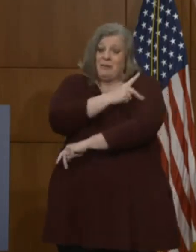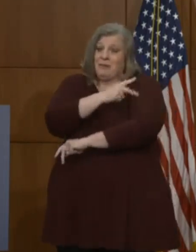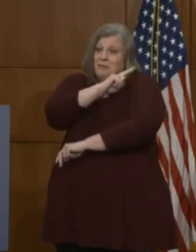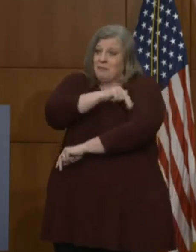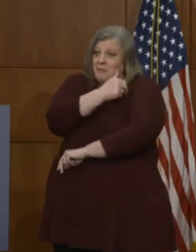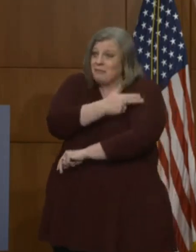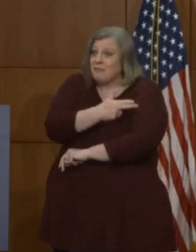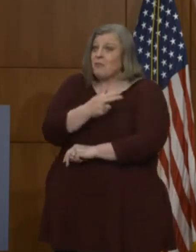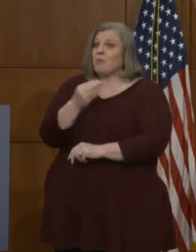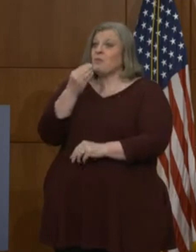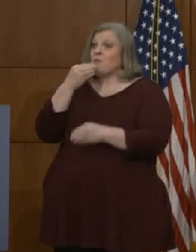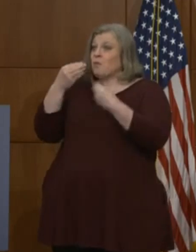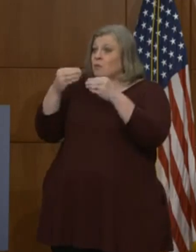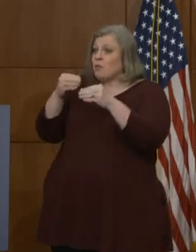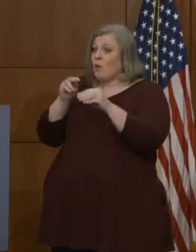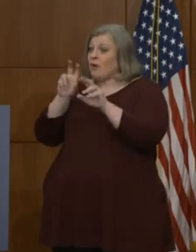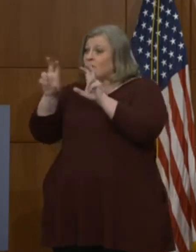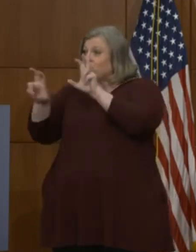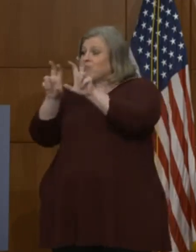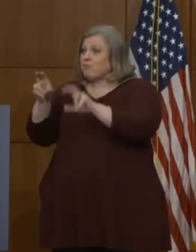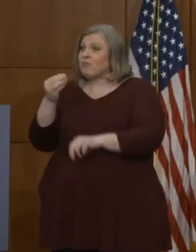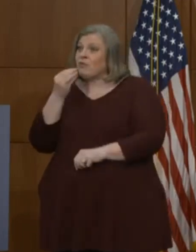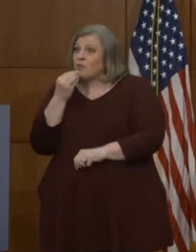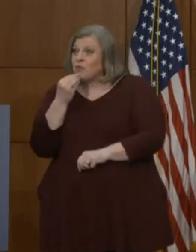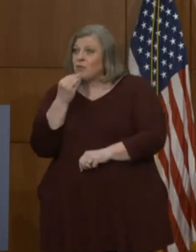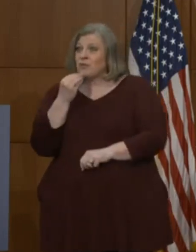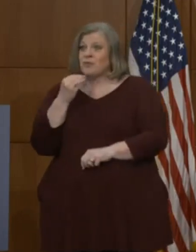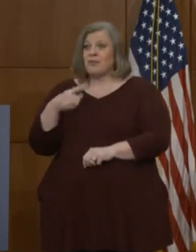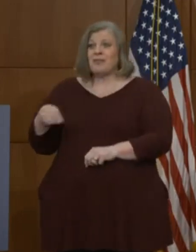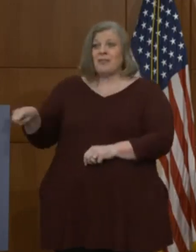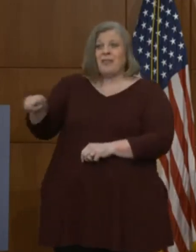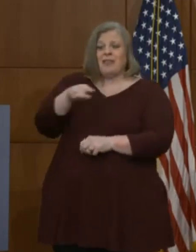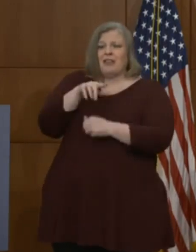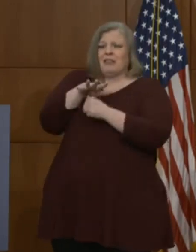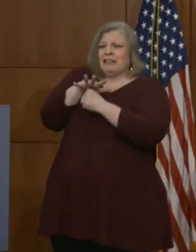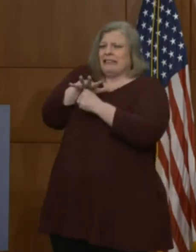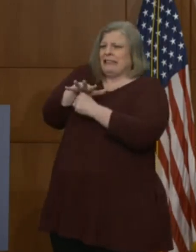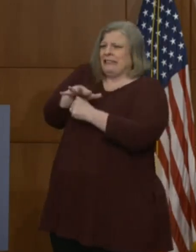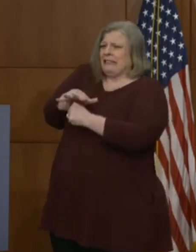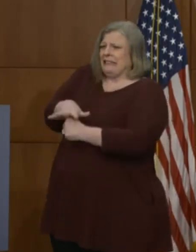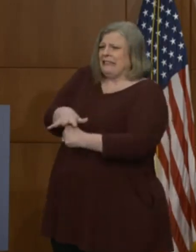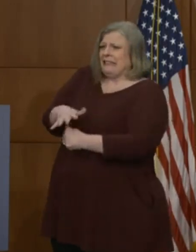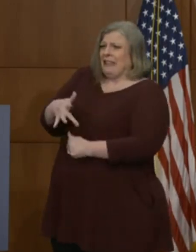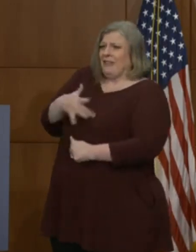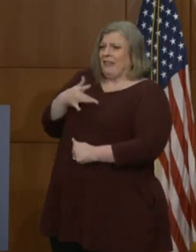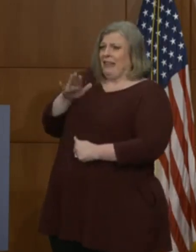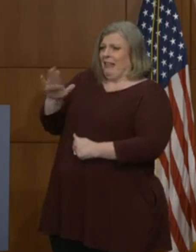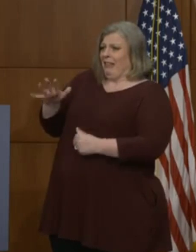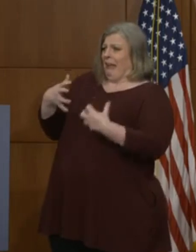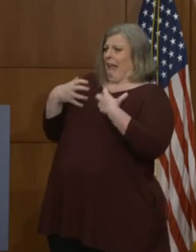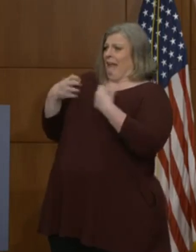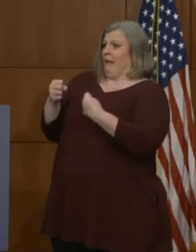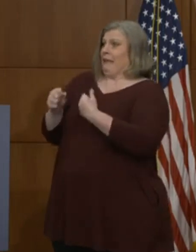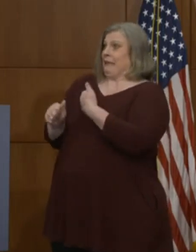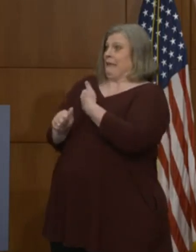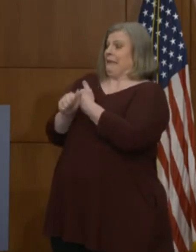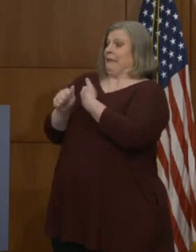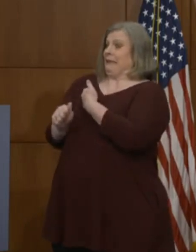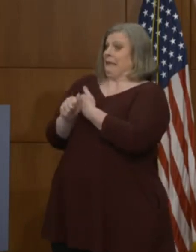ARE WORKING OVERTIME TAKING CARE OF PATIENTS ARE STOCKING CARE OF PATIENTS ARE STOCKING GROCERY SHELVES. THERE STRESSED GROCERY SHELVES. THERE STRESSED THEY FEEL LIKE THEIR HEALTH IS